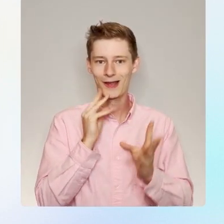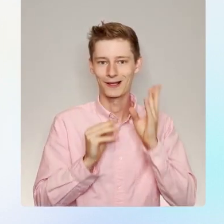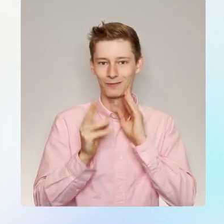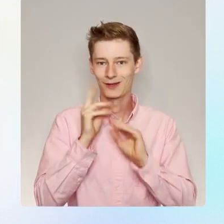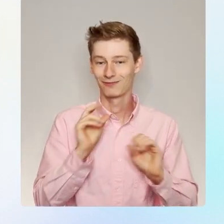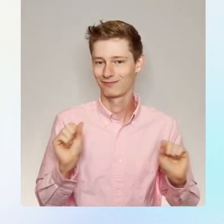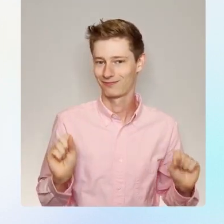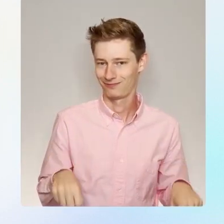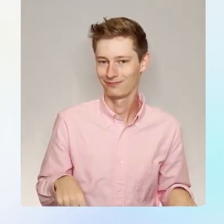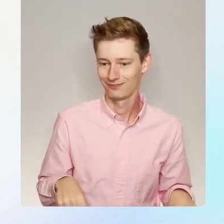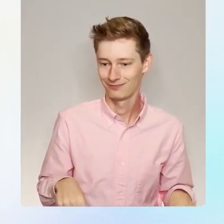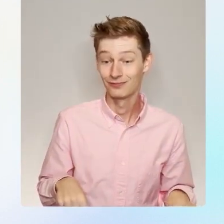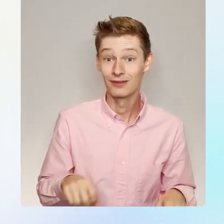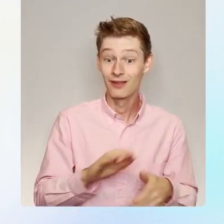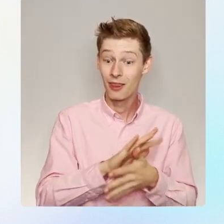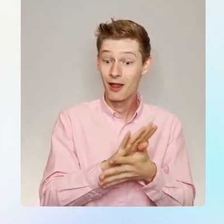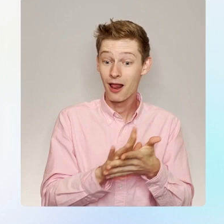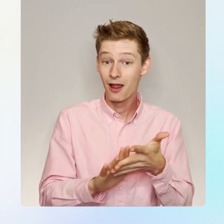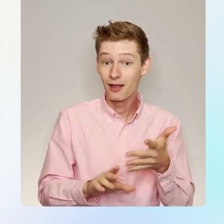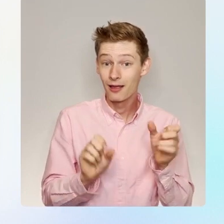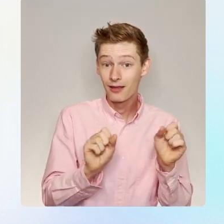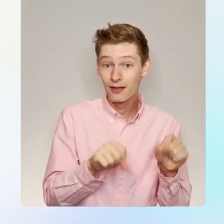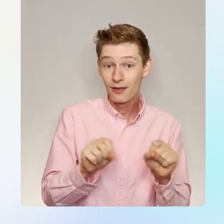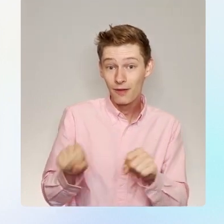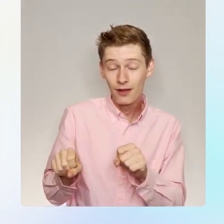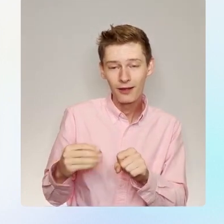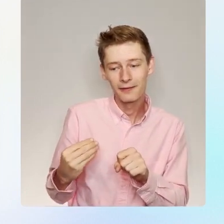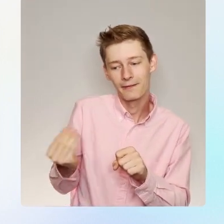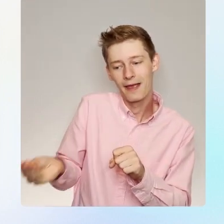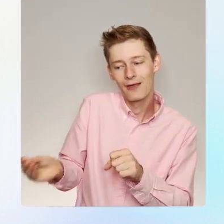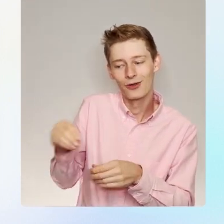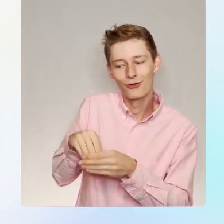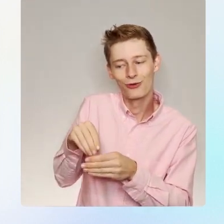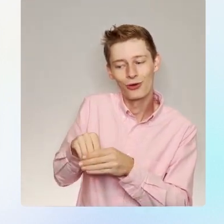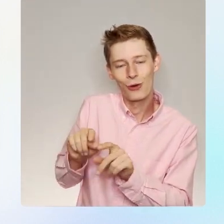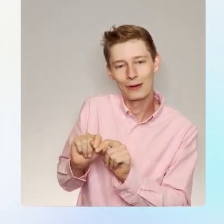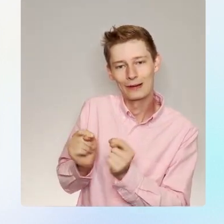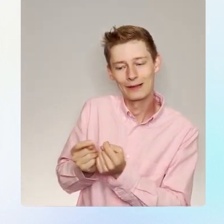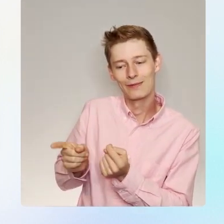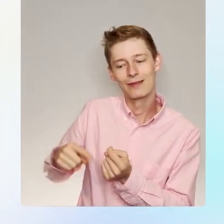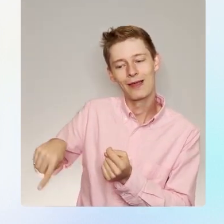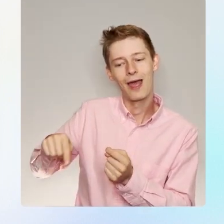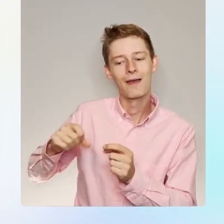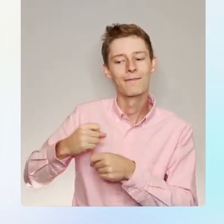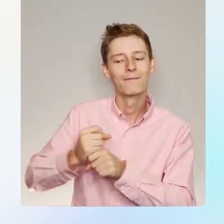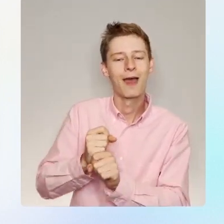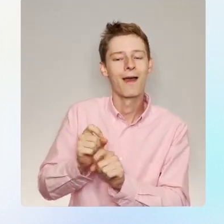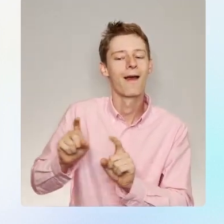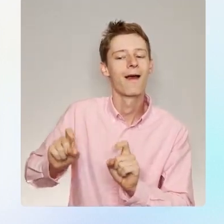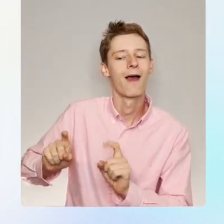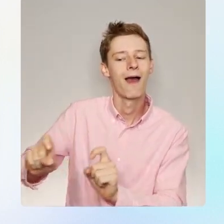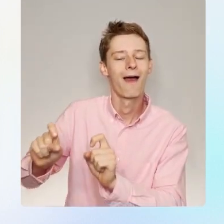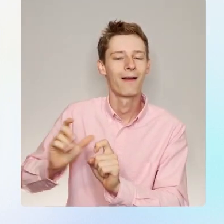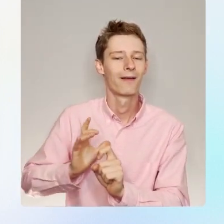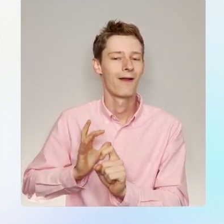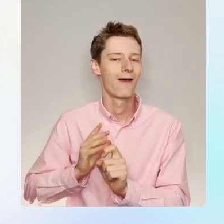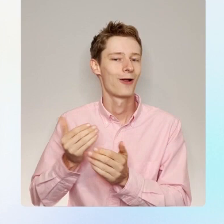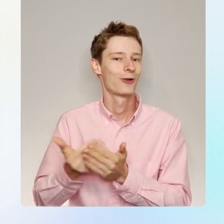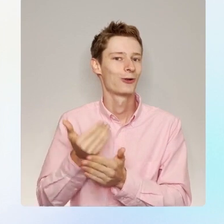We gave these capabilities to our internal teams and they prototyped this really cool fencing demo.